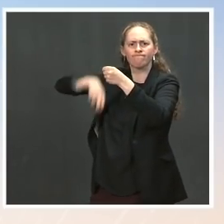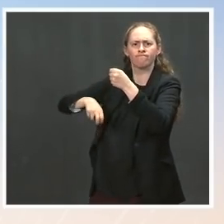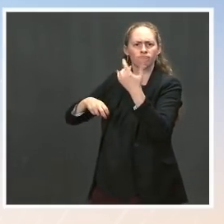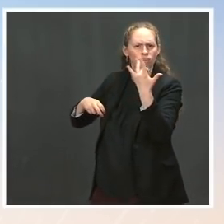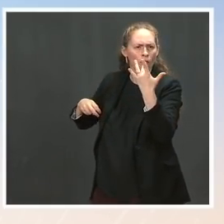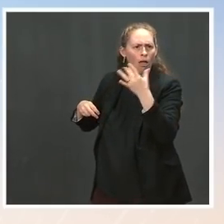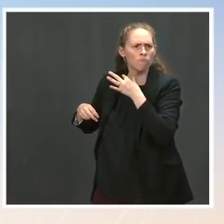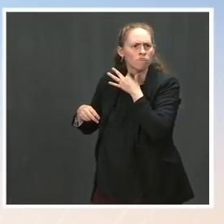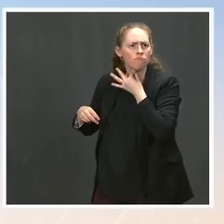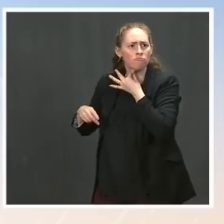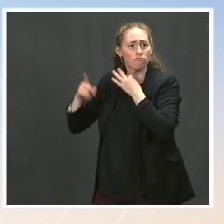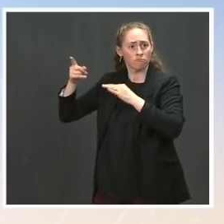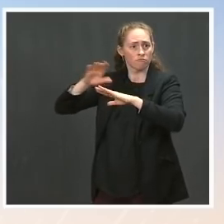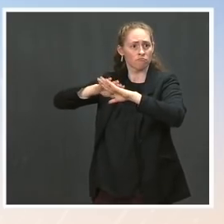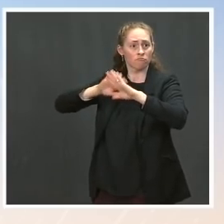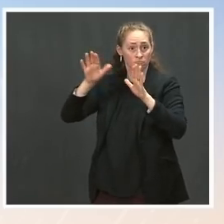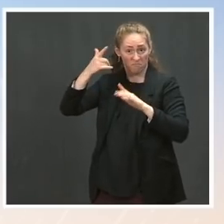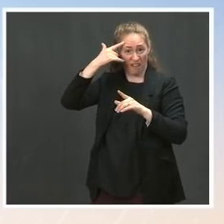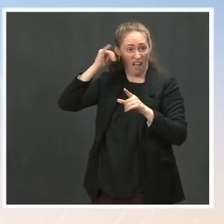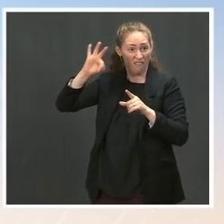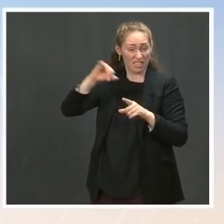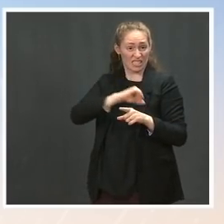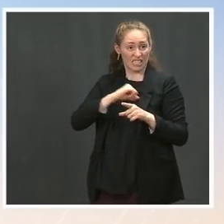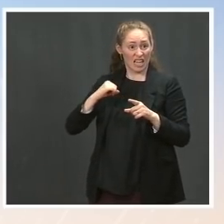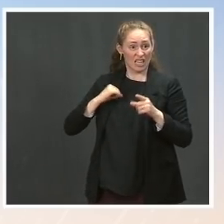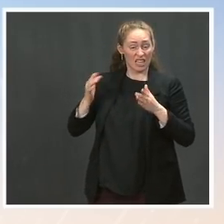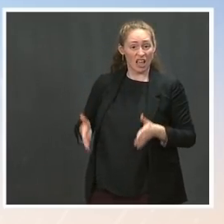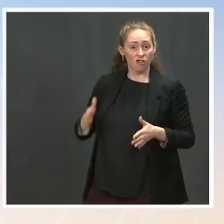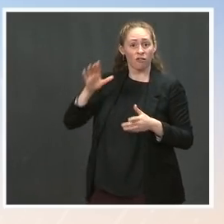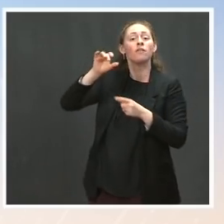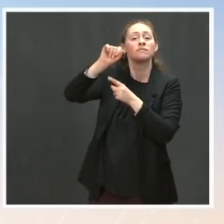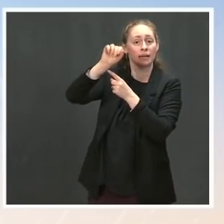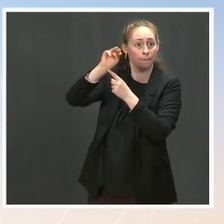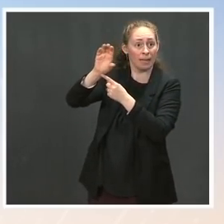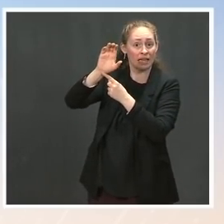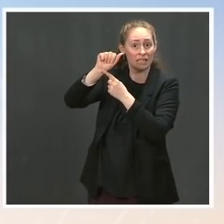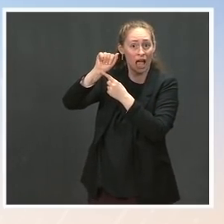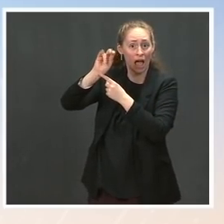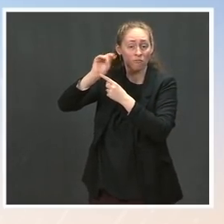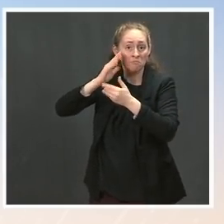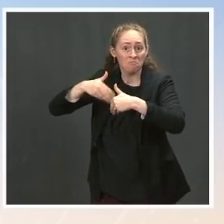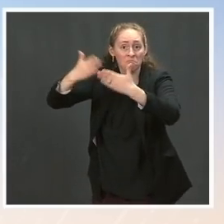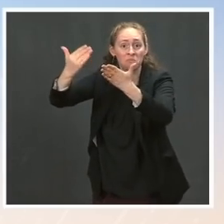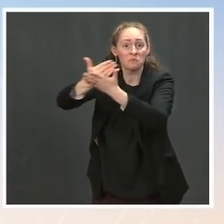for the U.N. food ambassador program post? Ms. Psaki: Sure. On the first, I would say it was always Ambassador Jacobson's intention